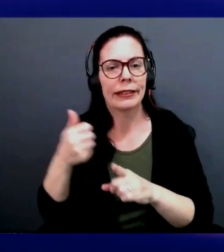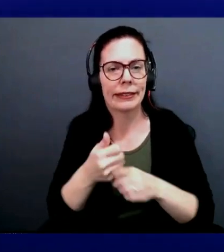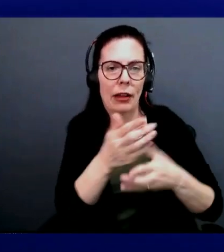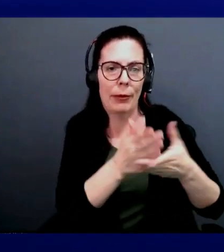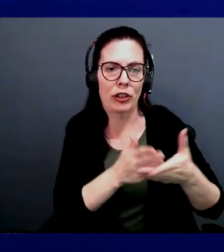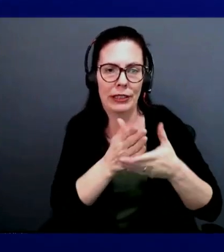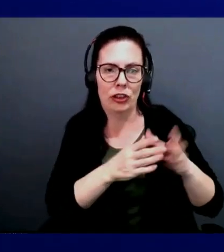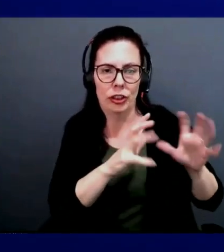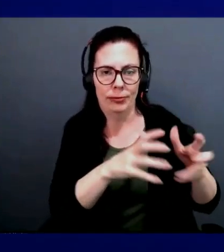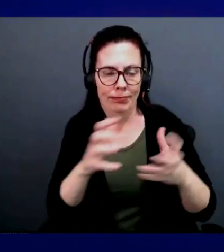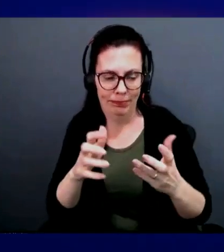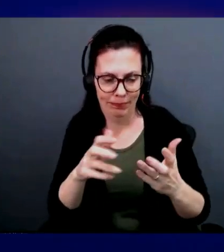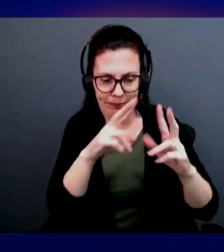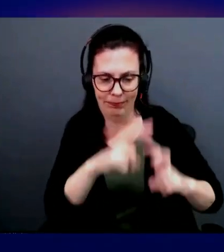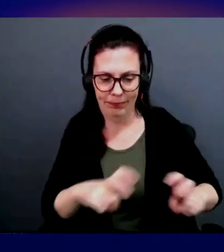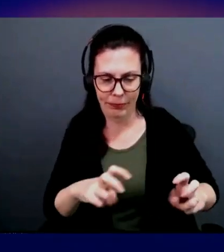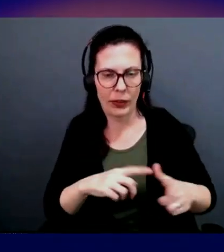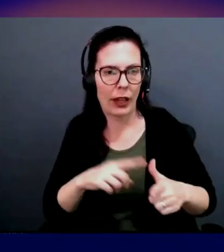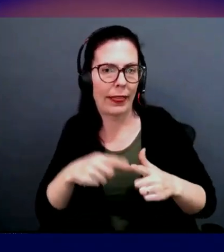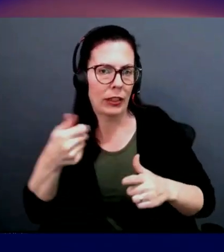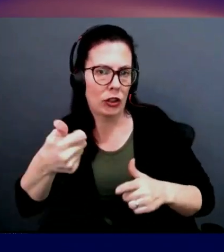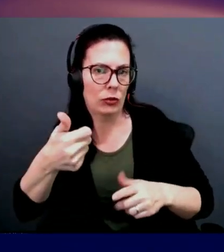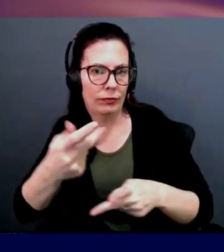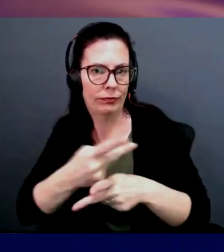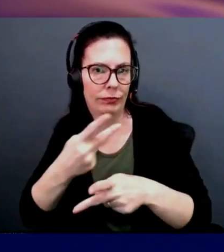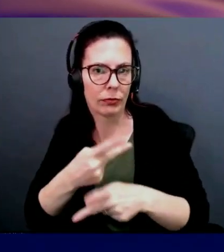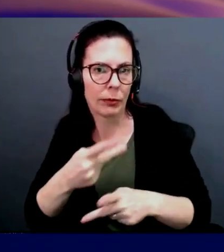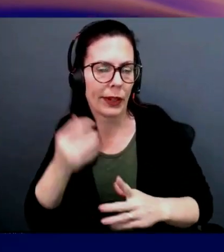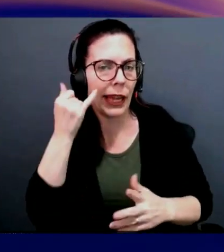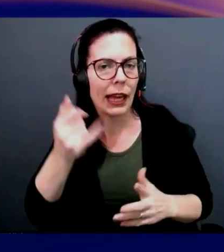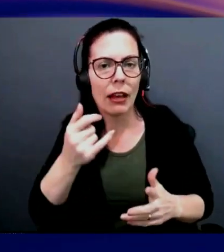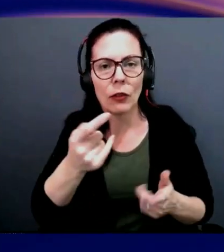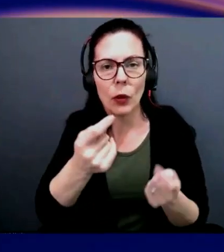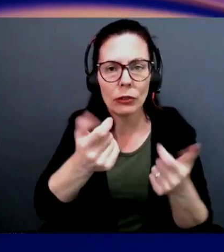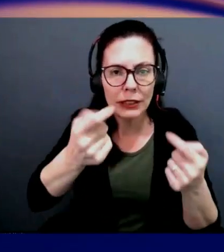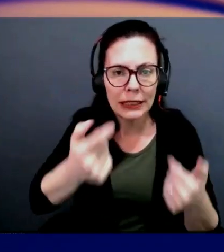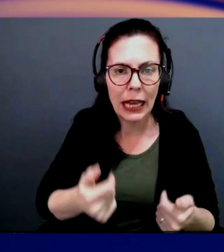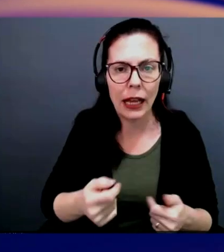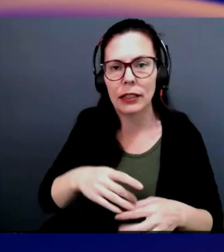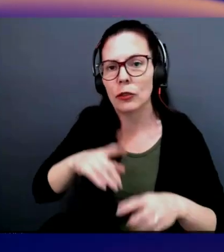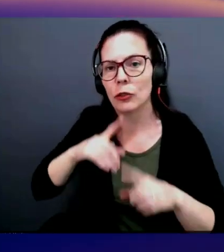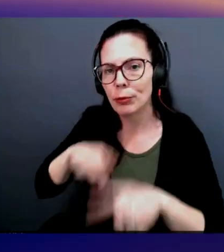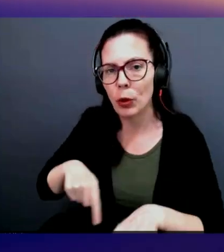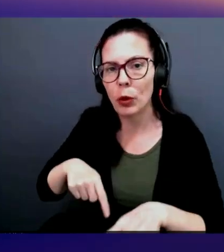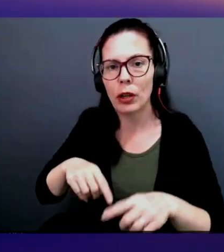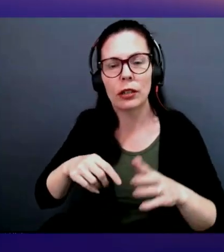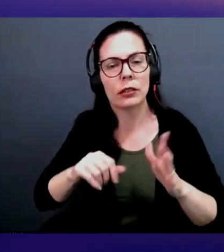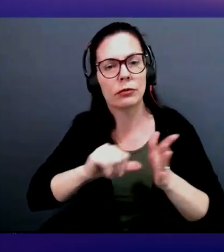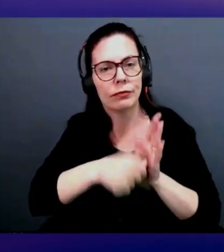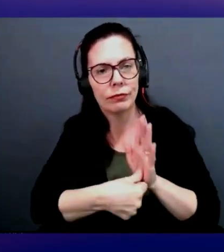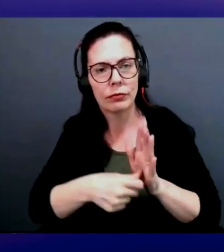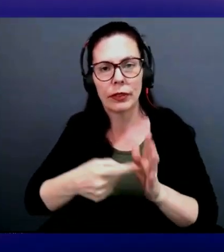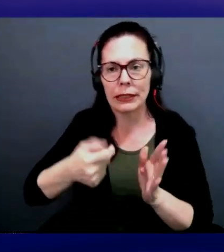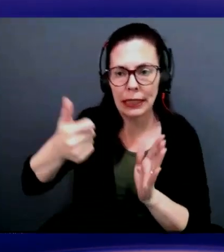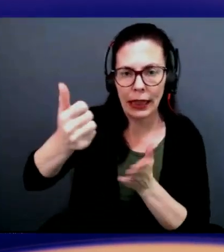And then you can come up with a remediation, whether you want to redact it, you want to report, you want to erase it. You can do all that at scale.